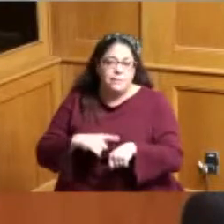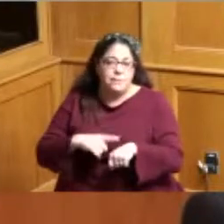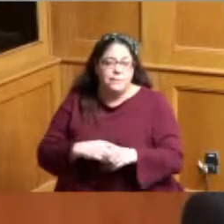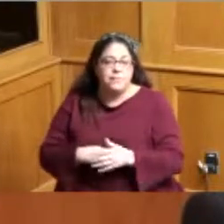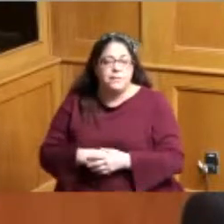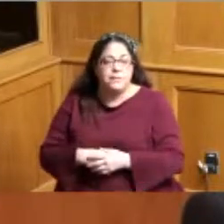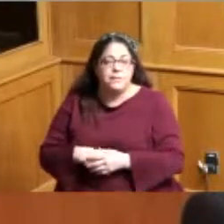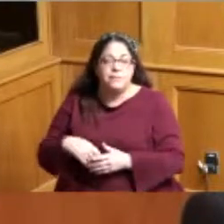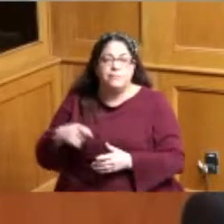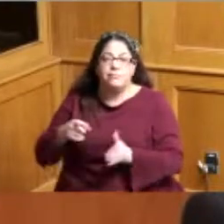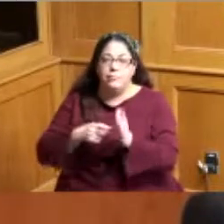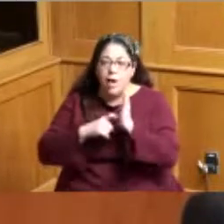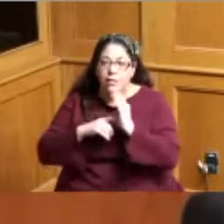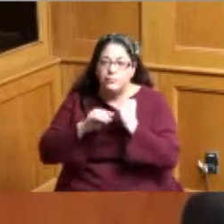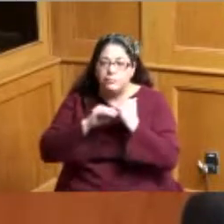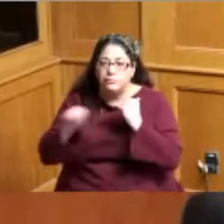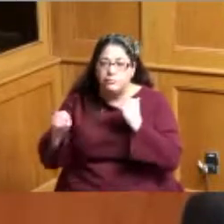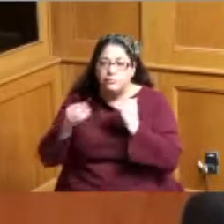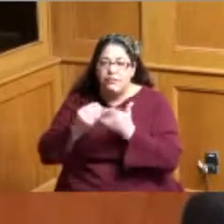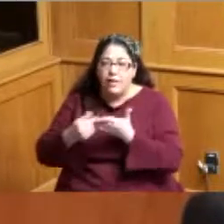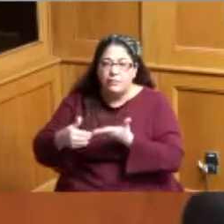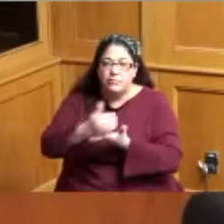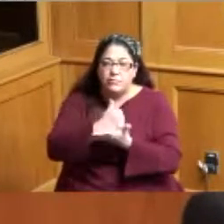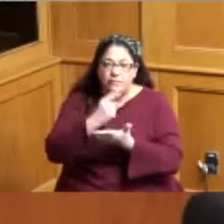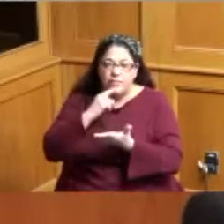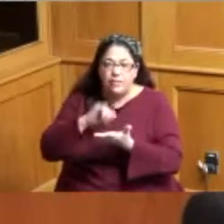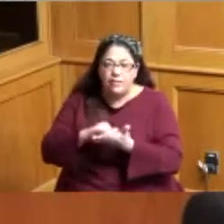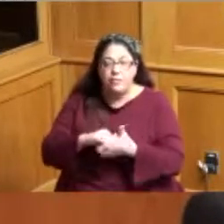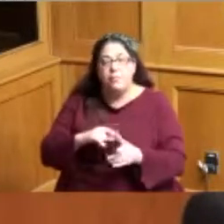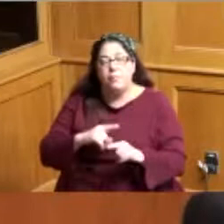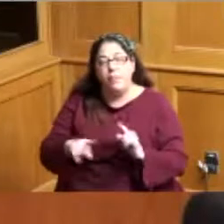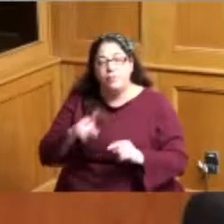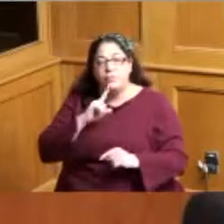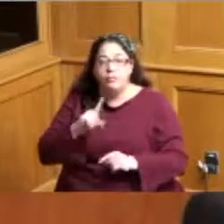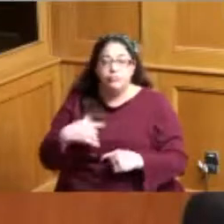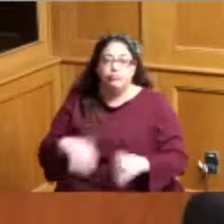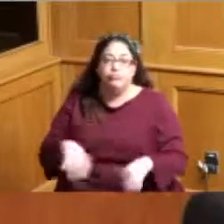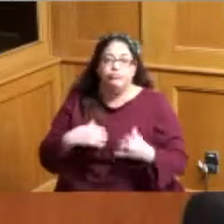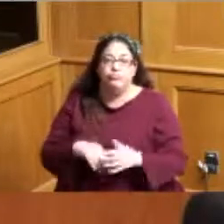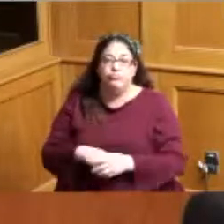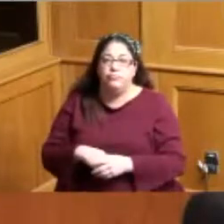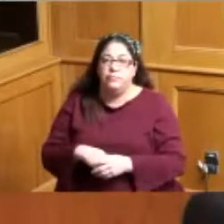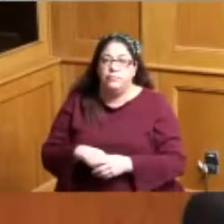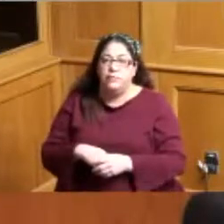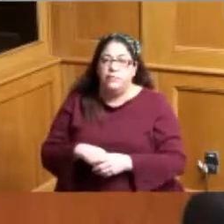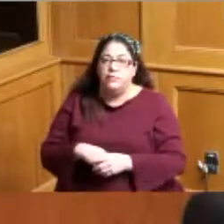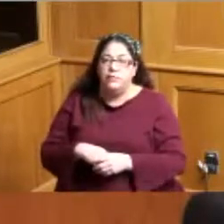have some stability in the fund I get it but yeah that certainly would factor in here with all these